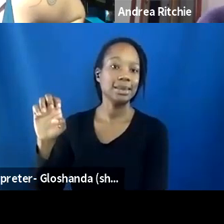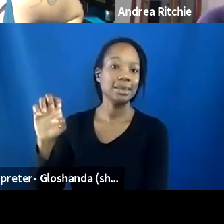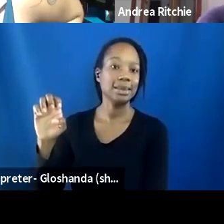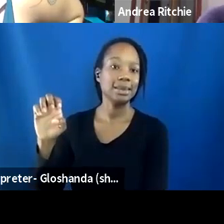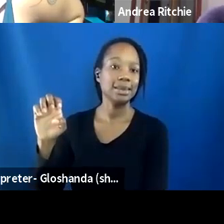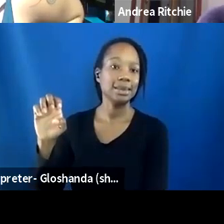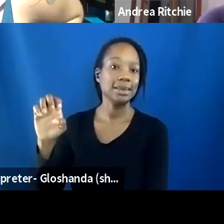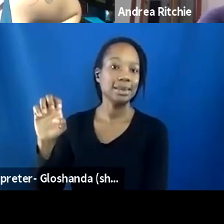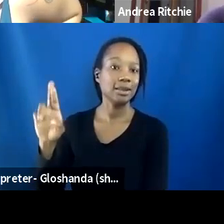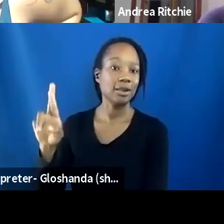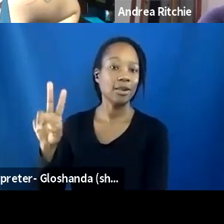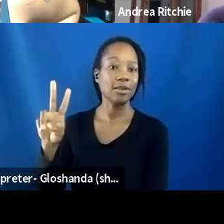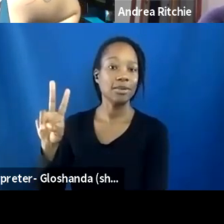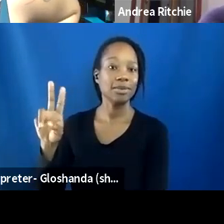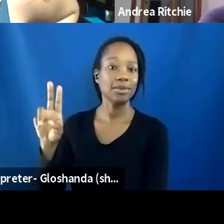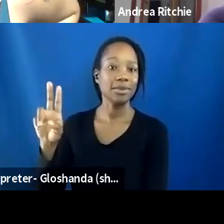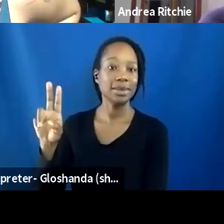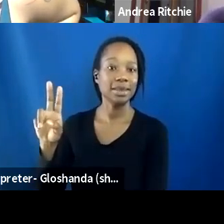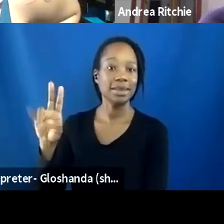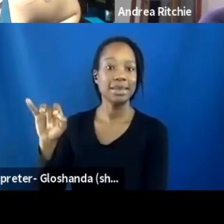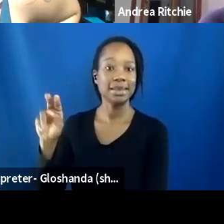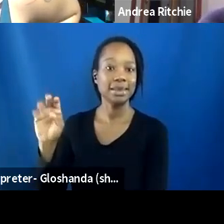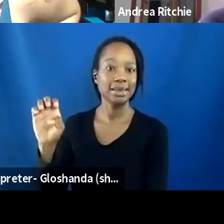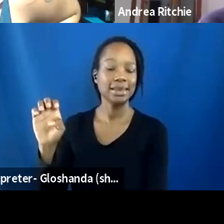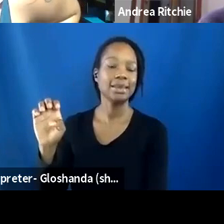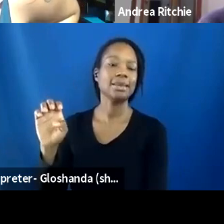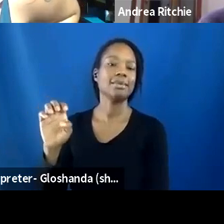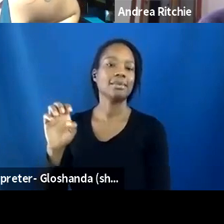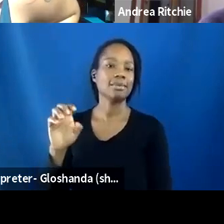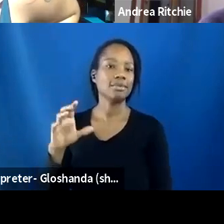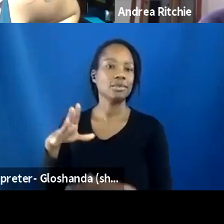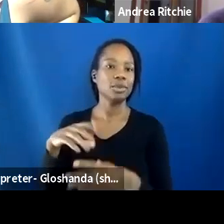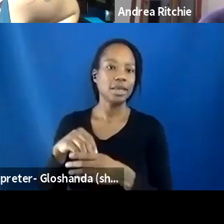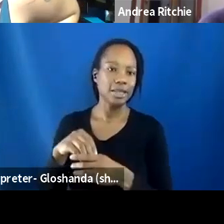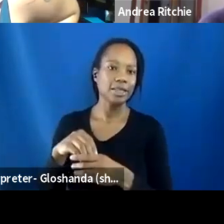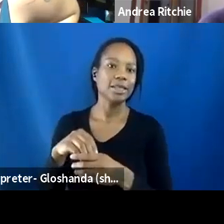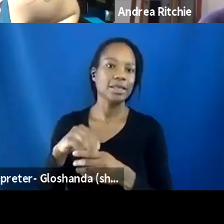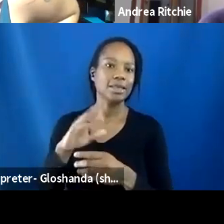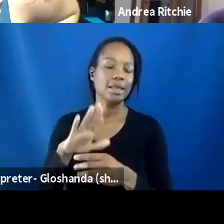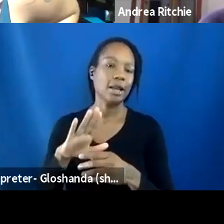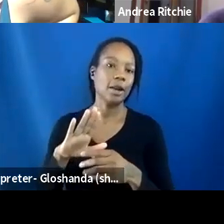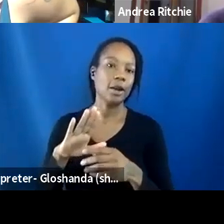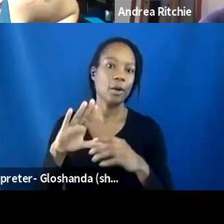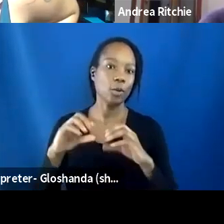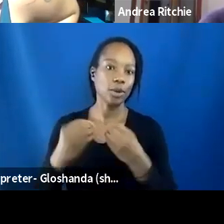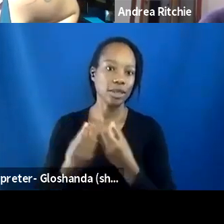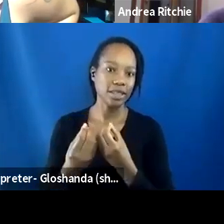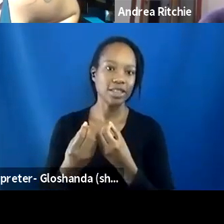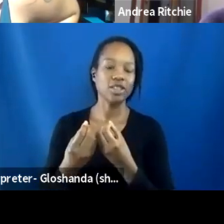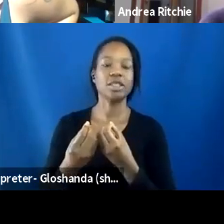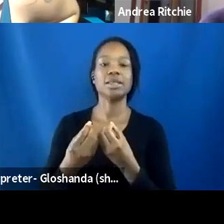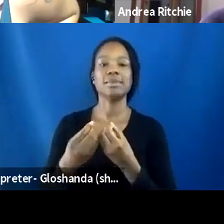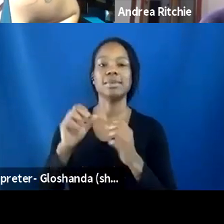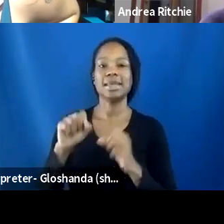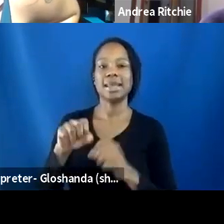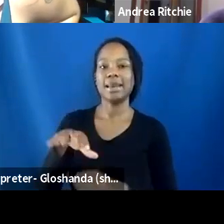at the Interrupting Criminalization Initiative, which you can find interruptingcriminalization.com,